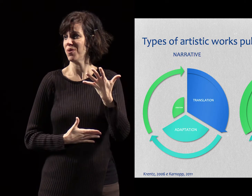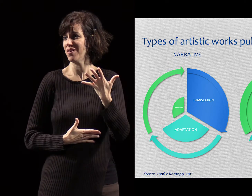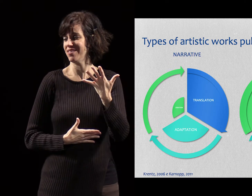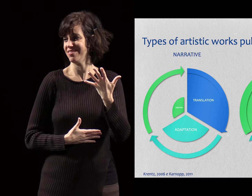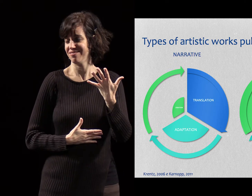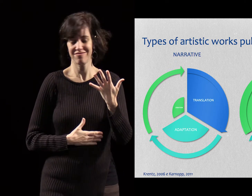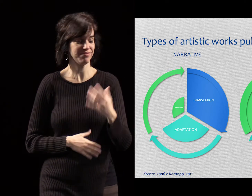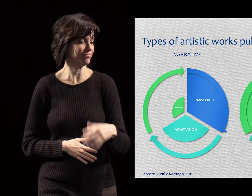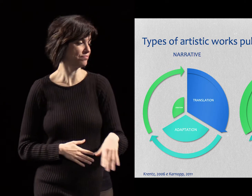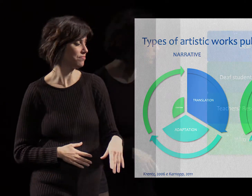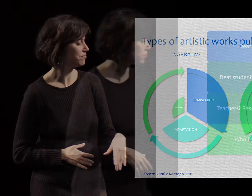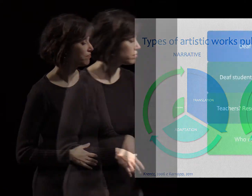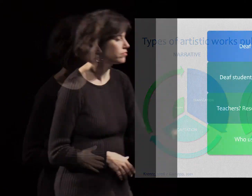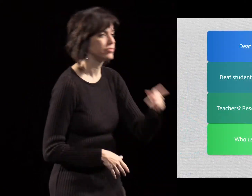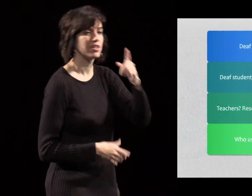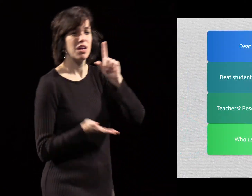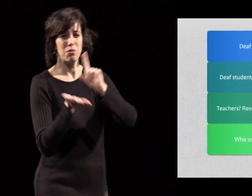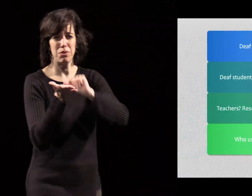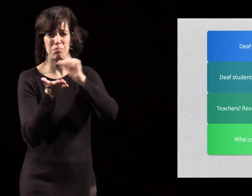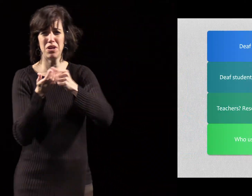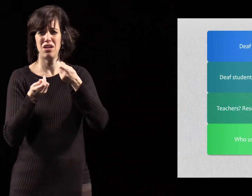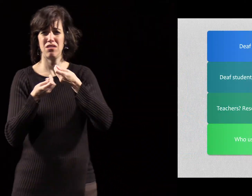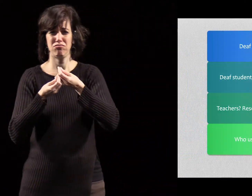But again, the important part of poetry is creation.